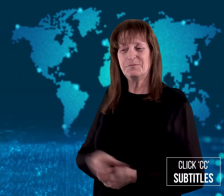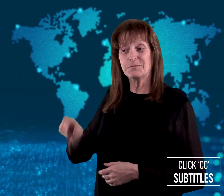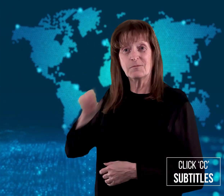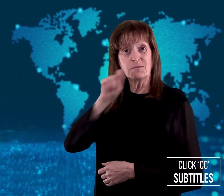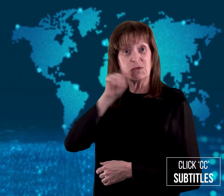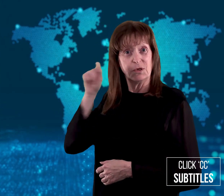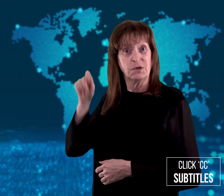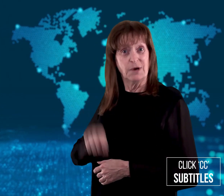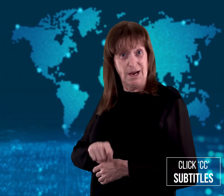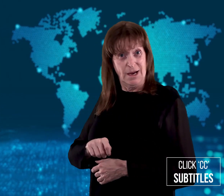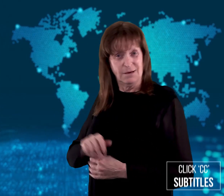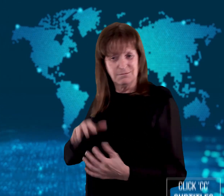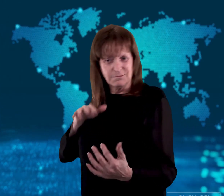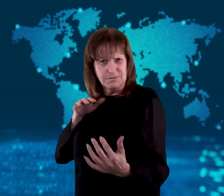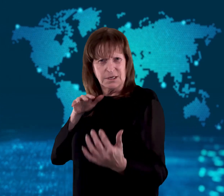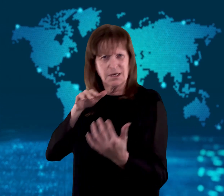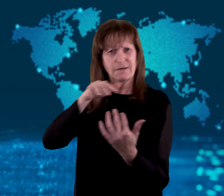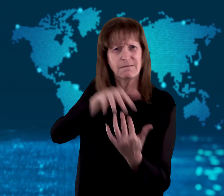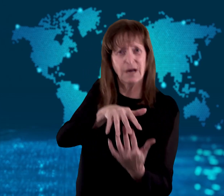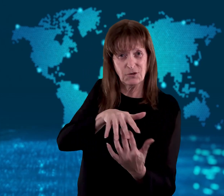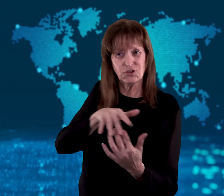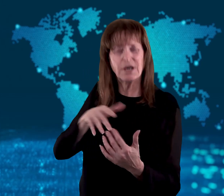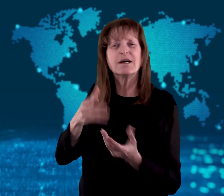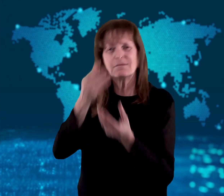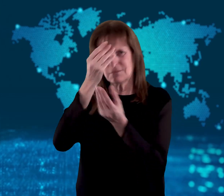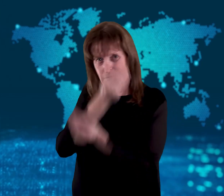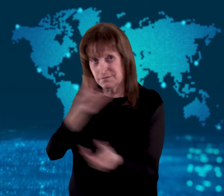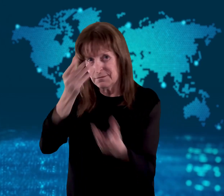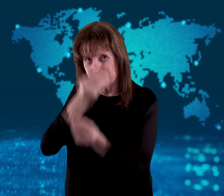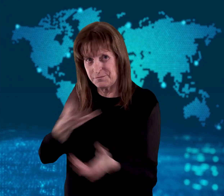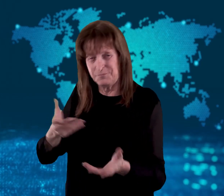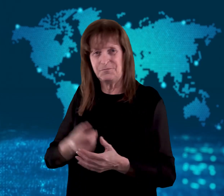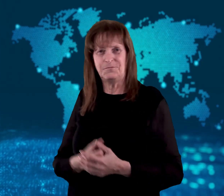Invasion update